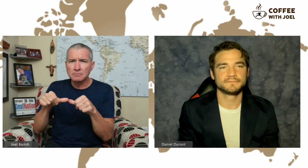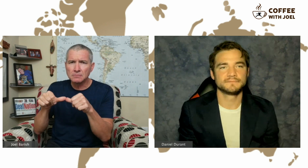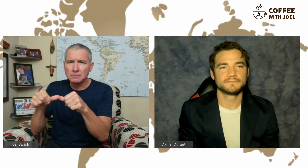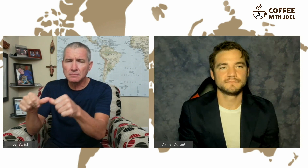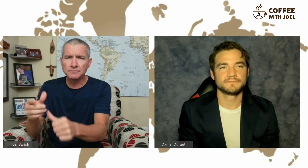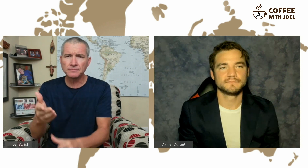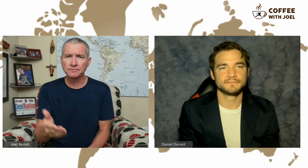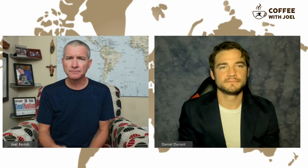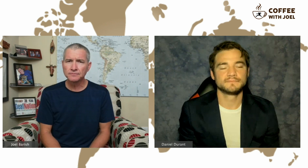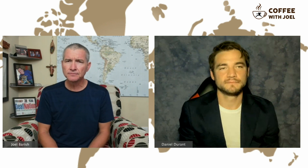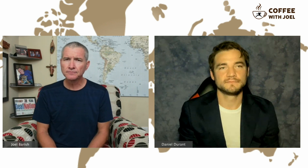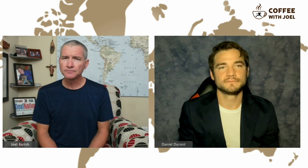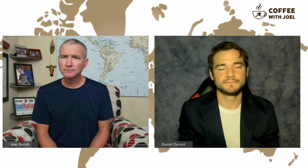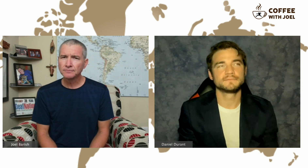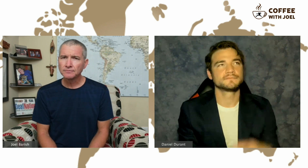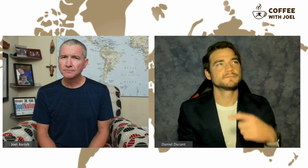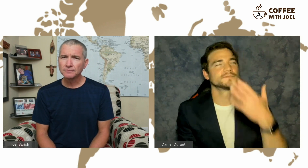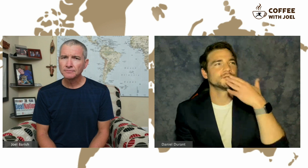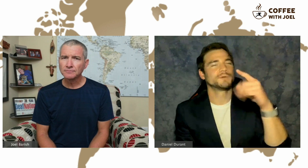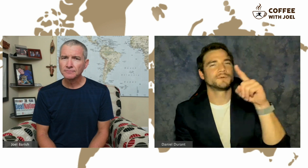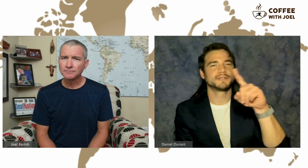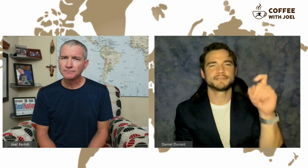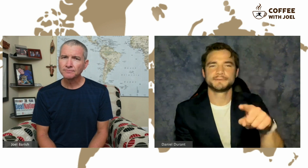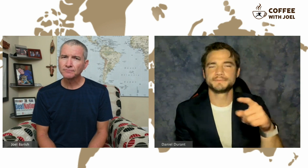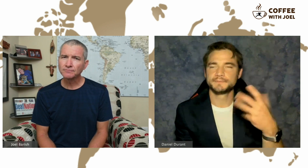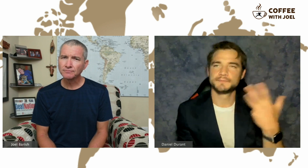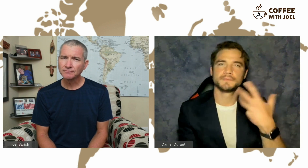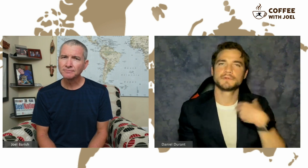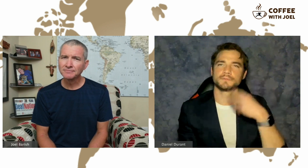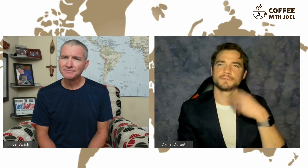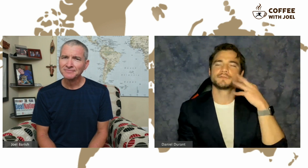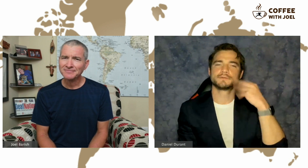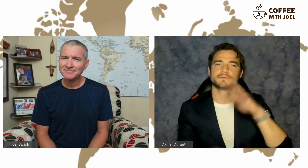or a film that took a long time? Good question.